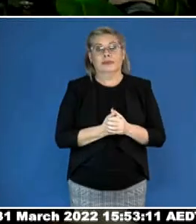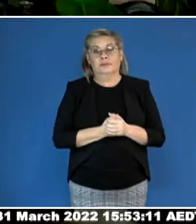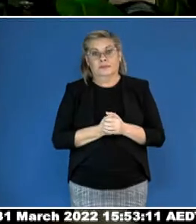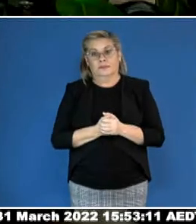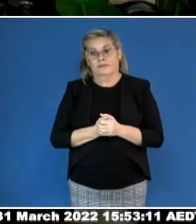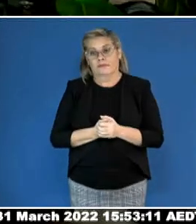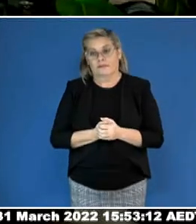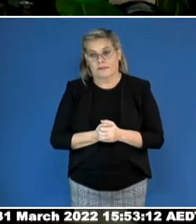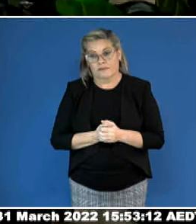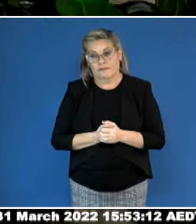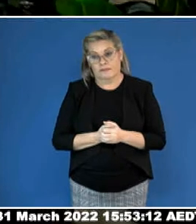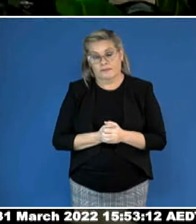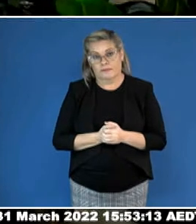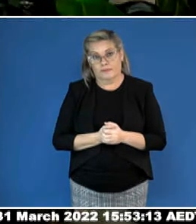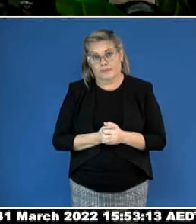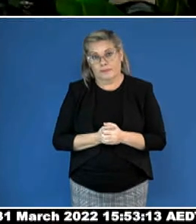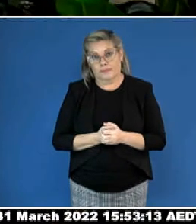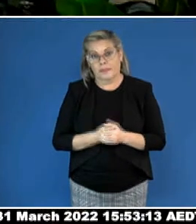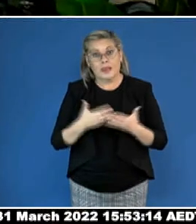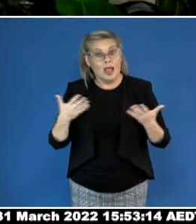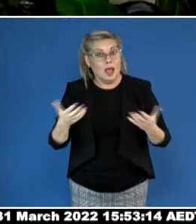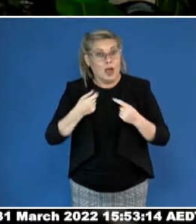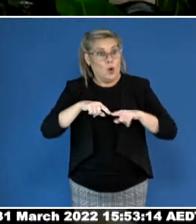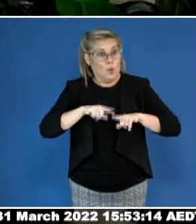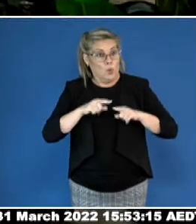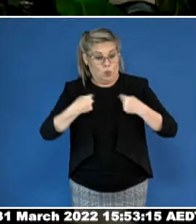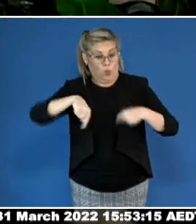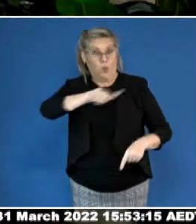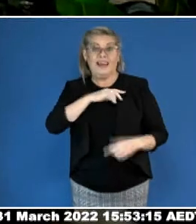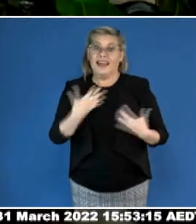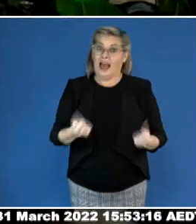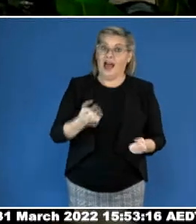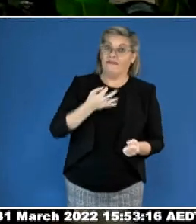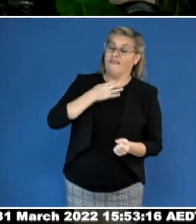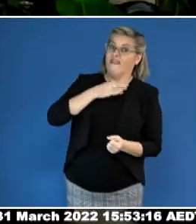A significant and known vulnerability for our community is being taken advantage of in